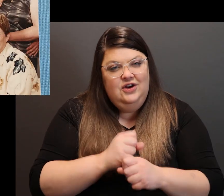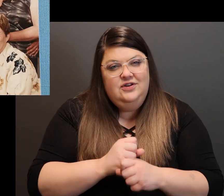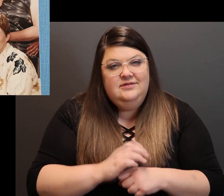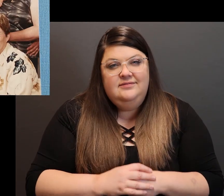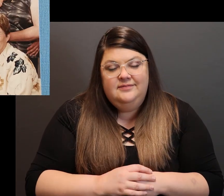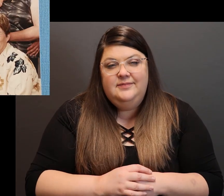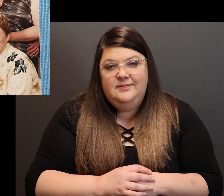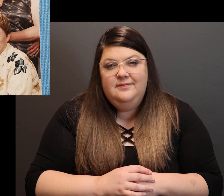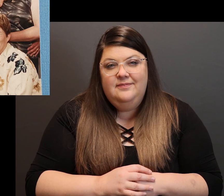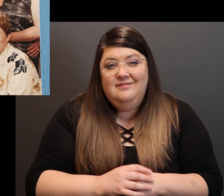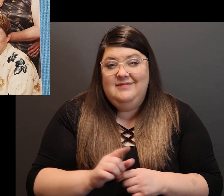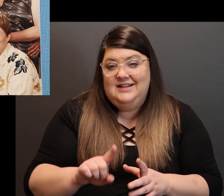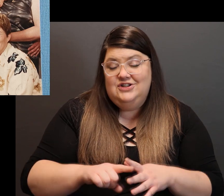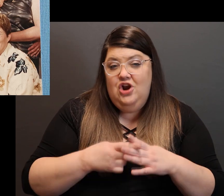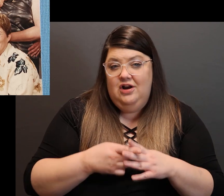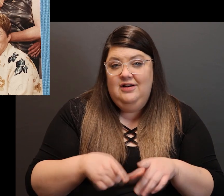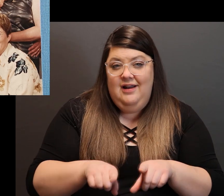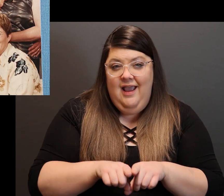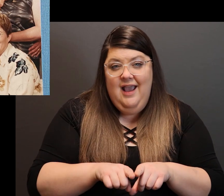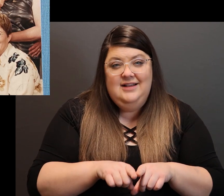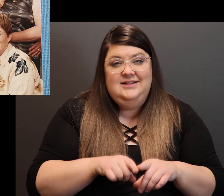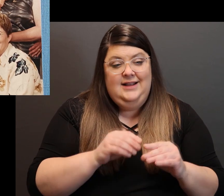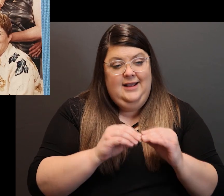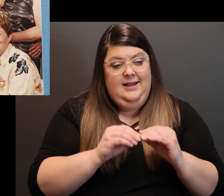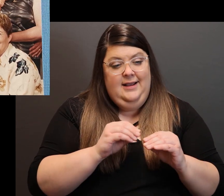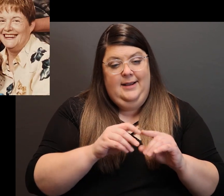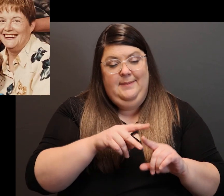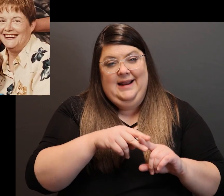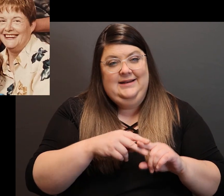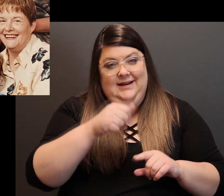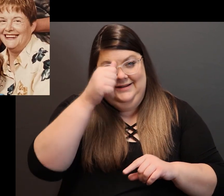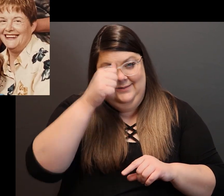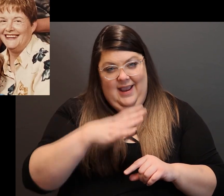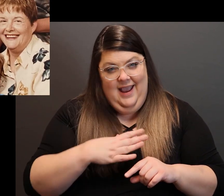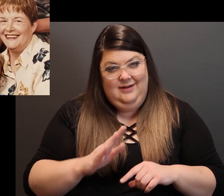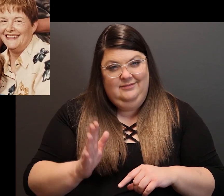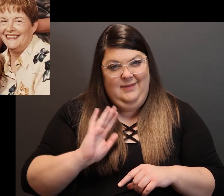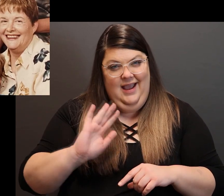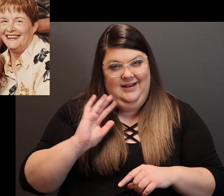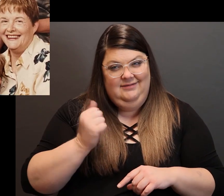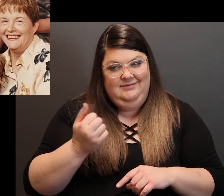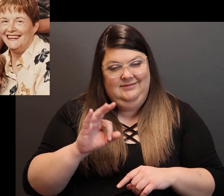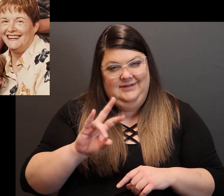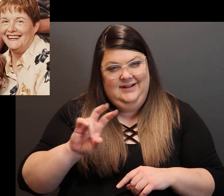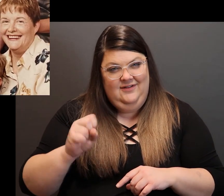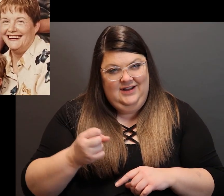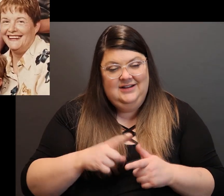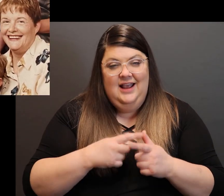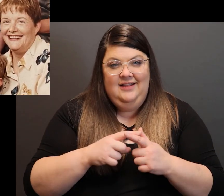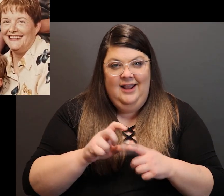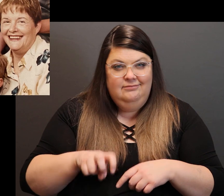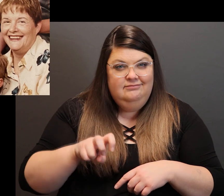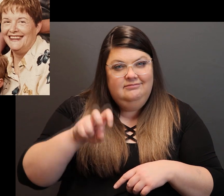as a maintenance man back in the 70s and worked his way up to Physical Plant Director.